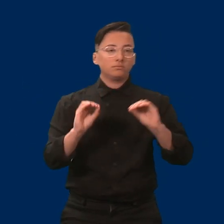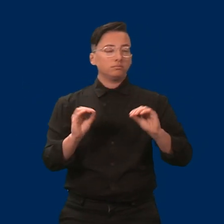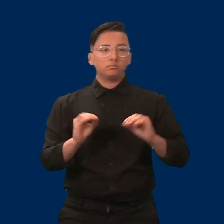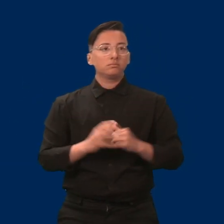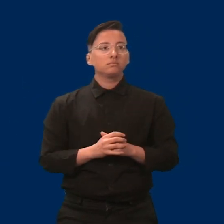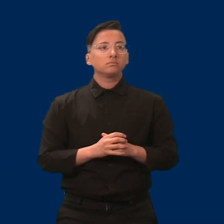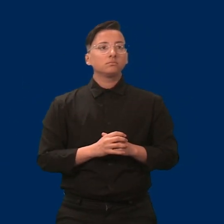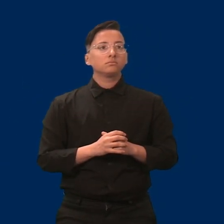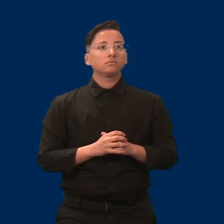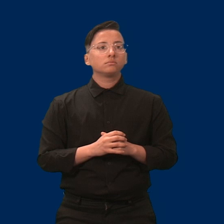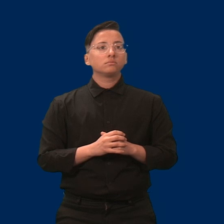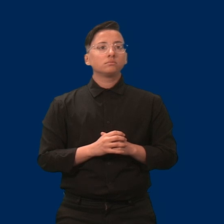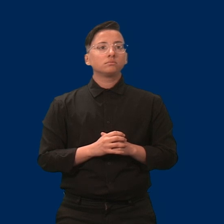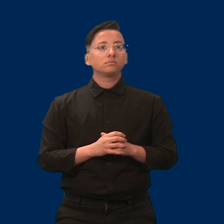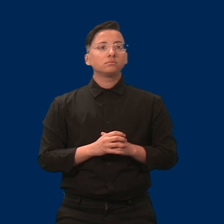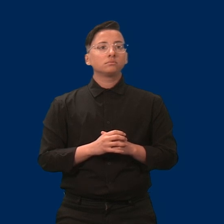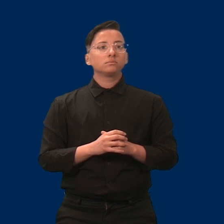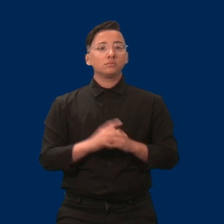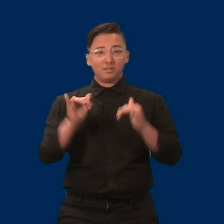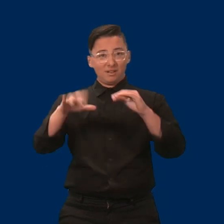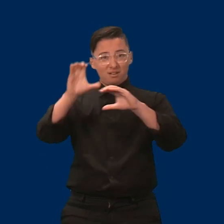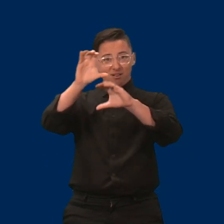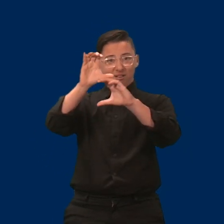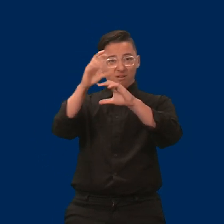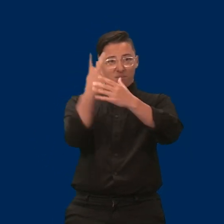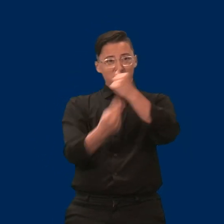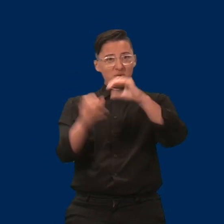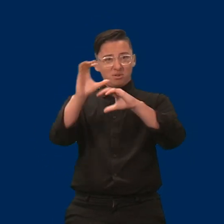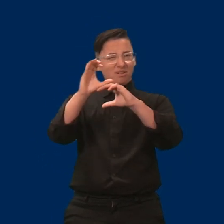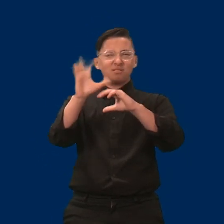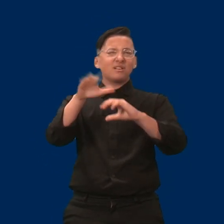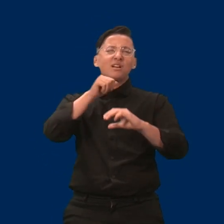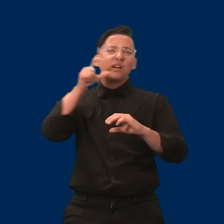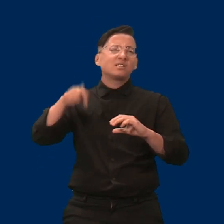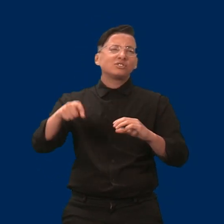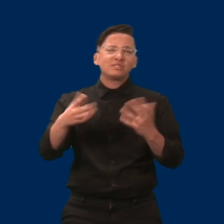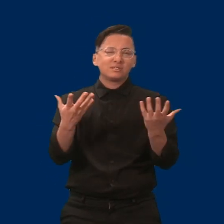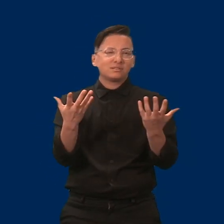and the standard probationary period is duplicative, and it places our disabled workers behind their peers